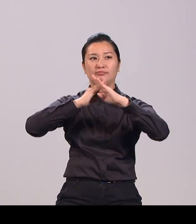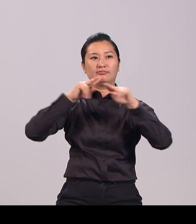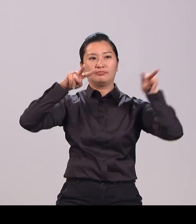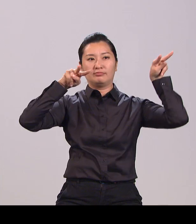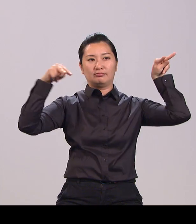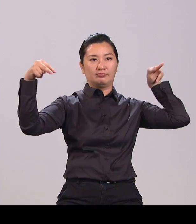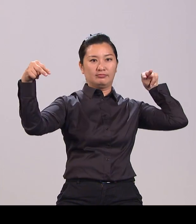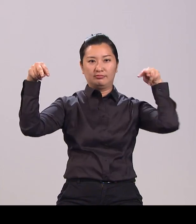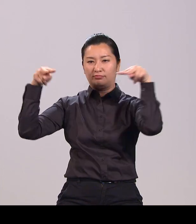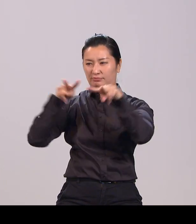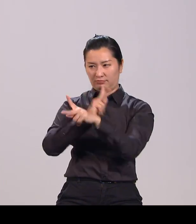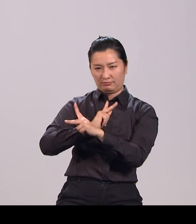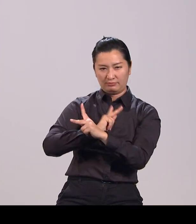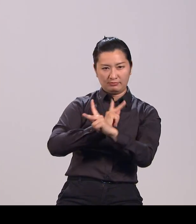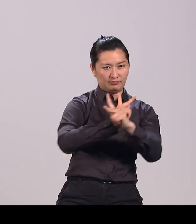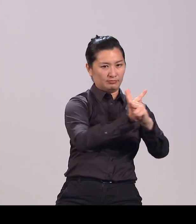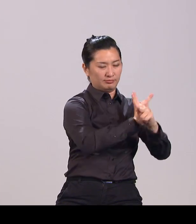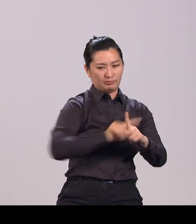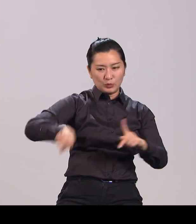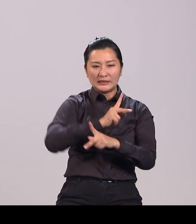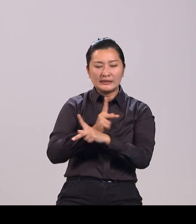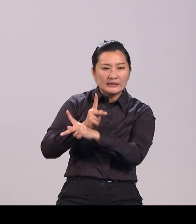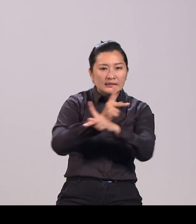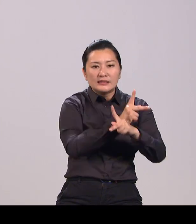Sometimes, we have shifted and rescheduled events because of these threats.